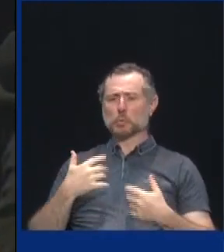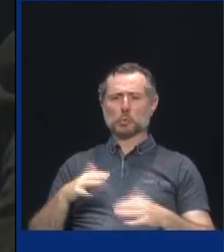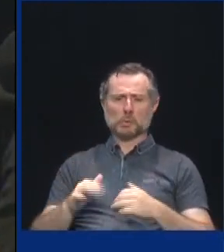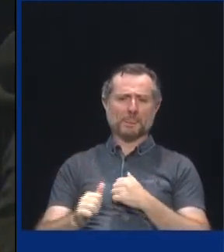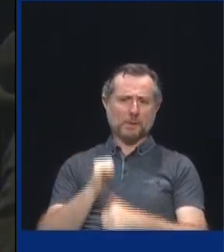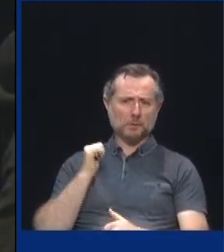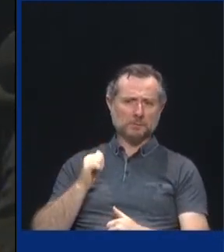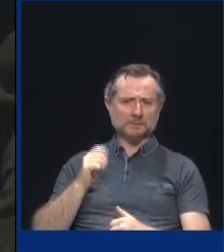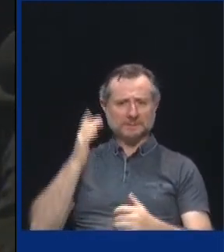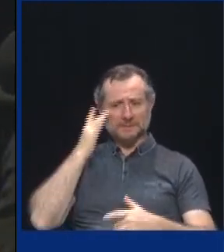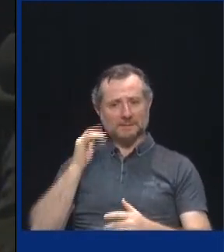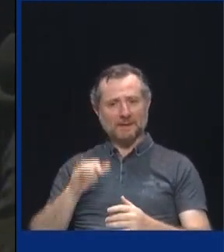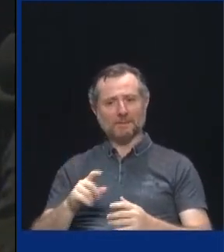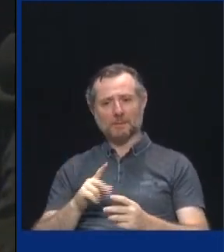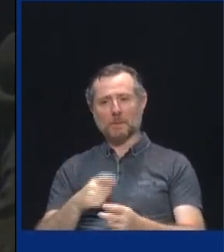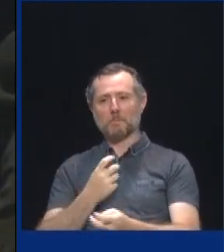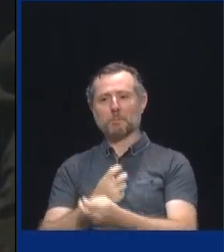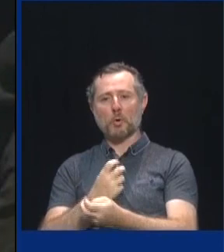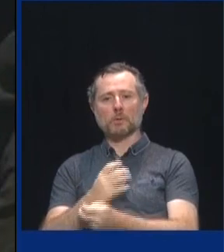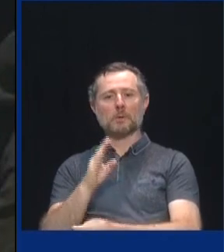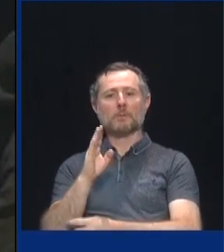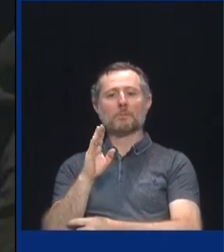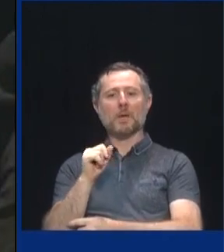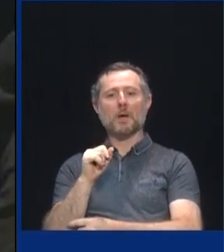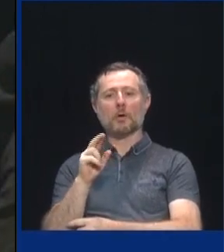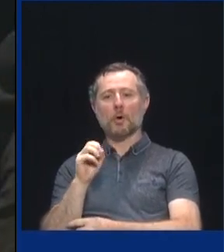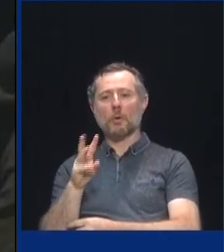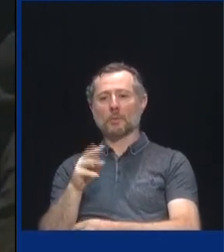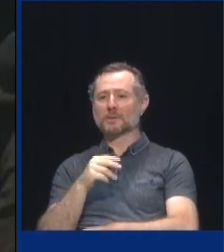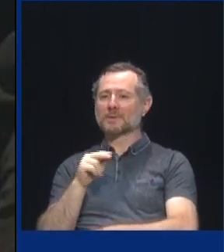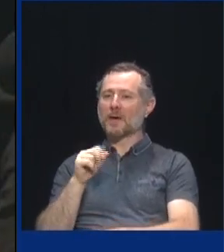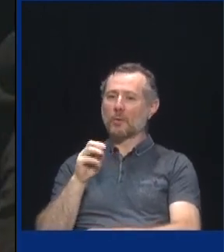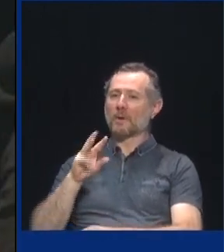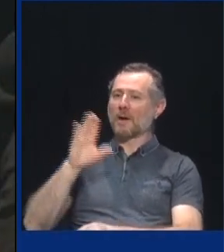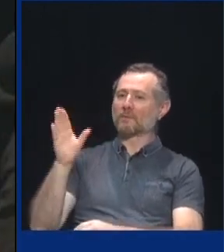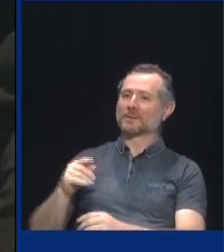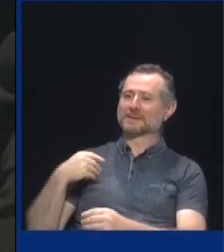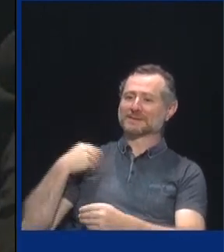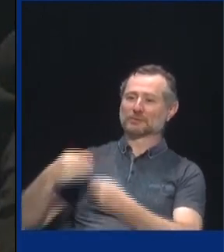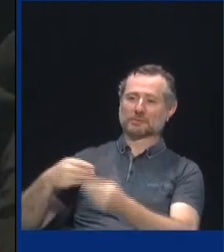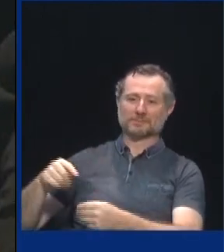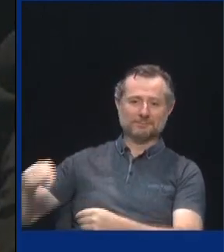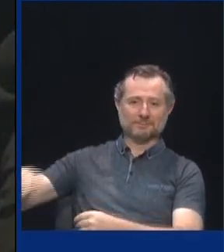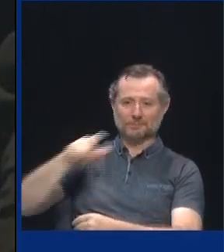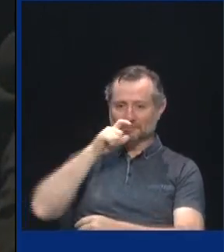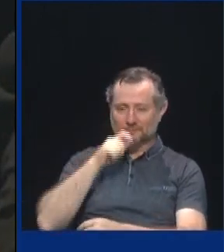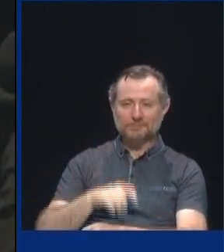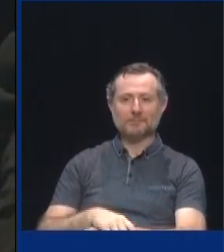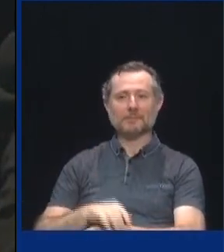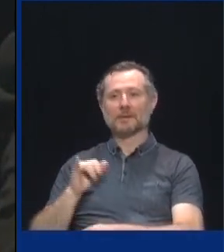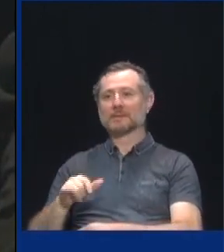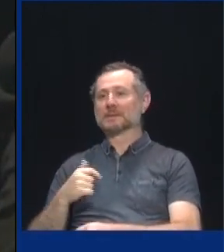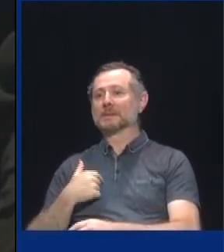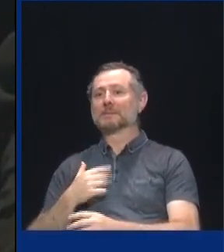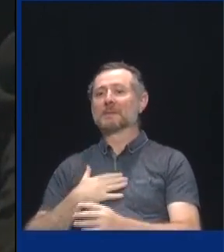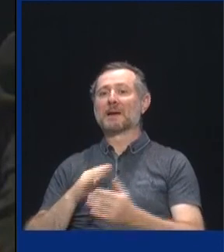LIFE THREATENING ILLNESS, AND I NEEDED A BONE MARROW TRANSPLANT